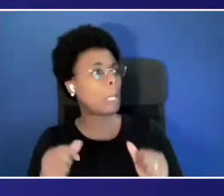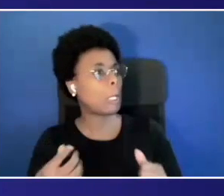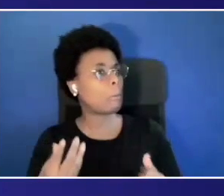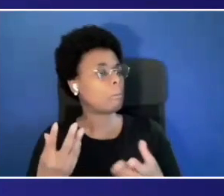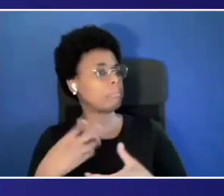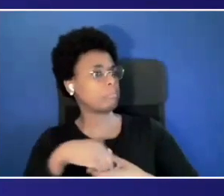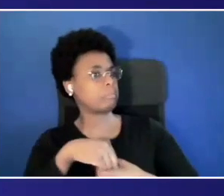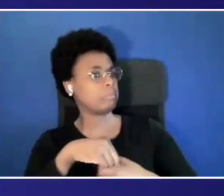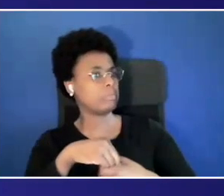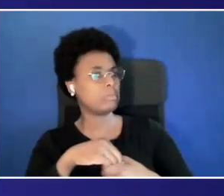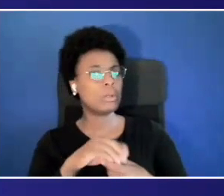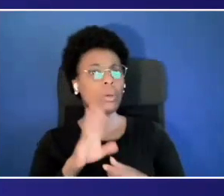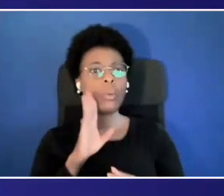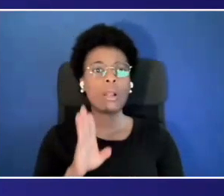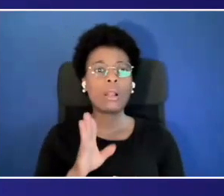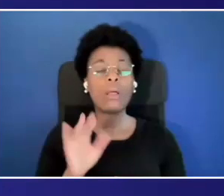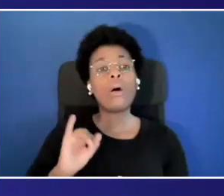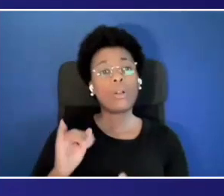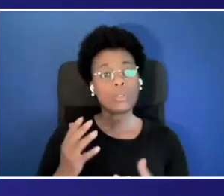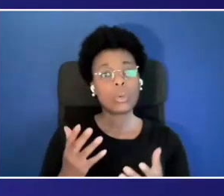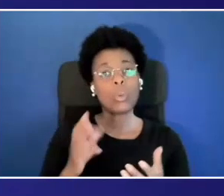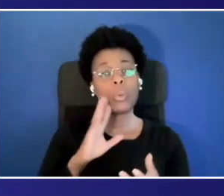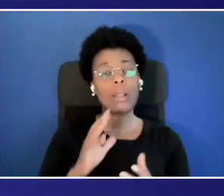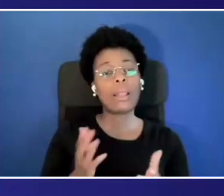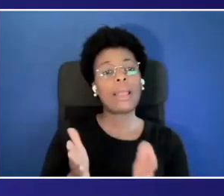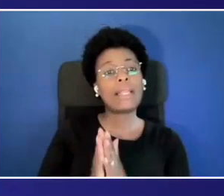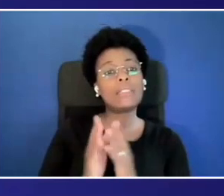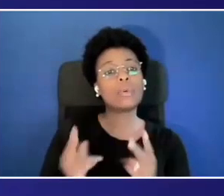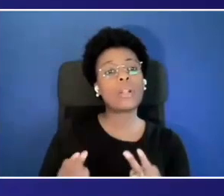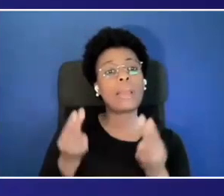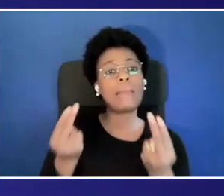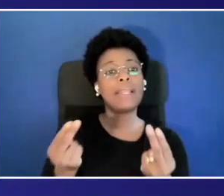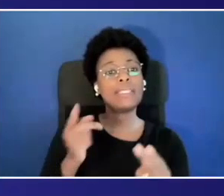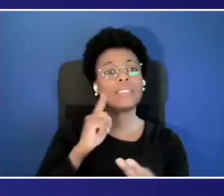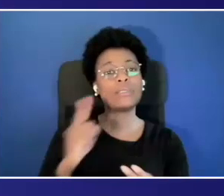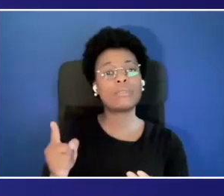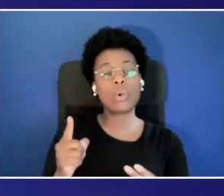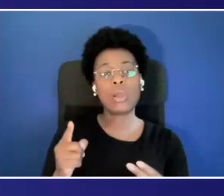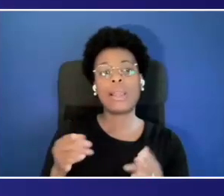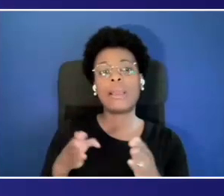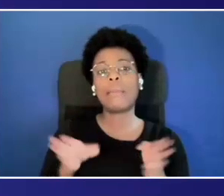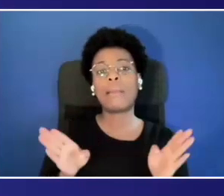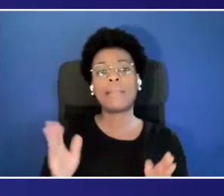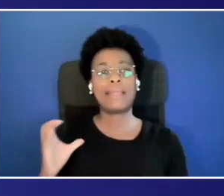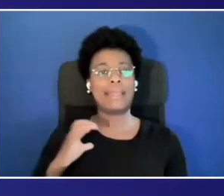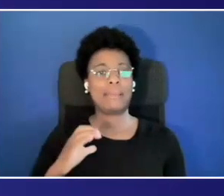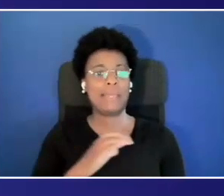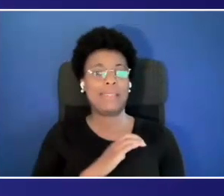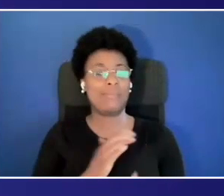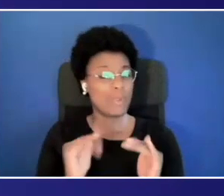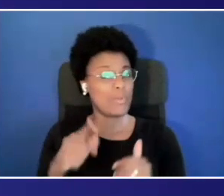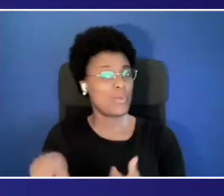And we will also seek nominations for a committee. We hope that you and your colleagues will consider serving in that capacity at that time.